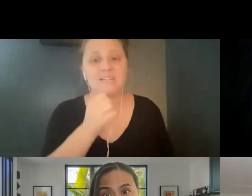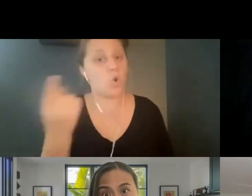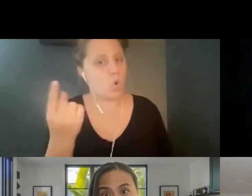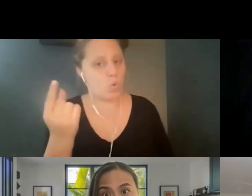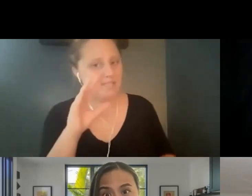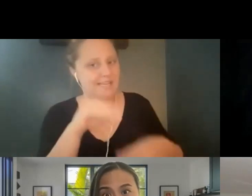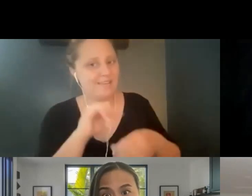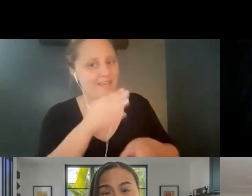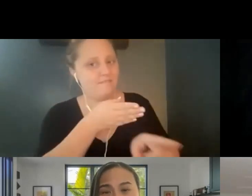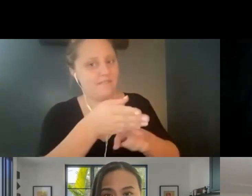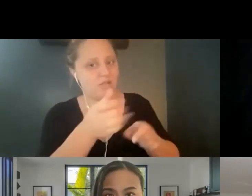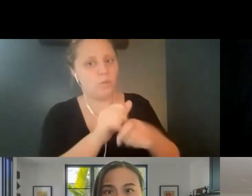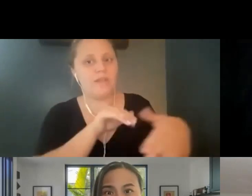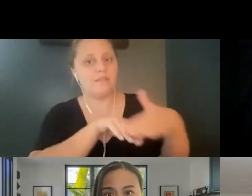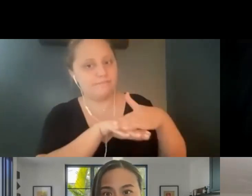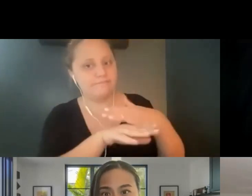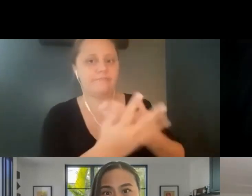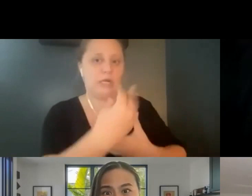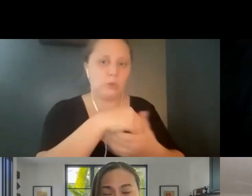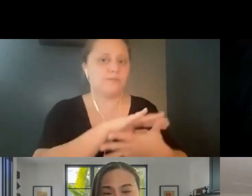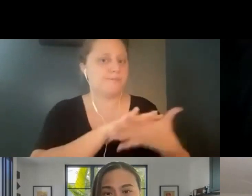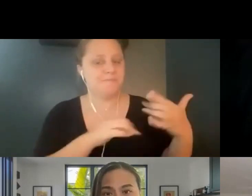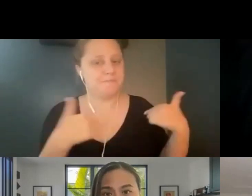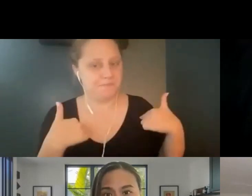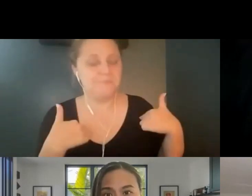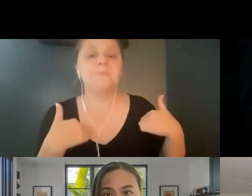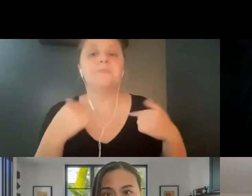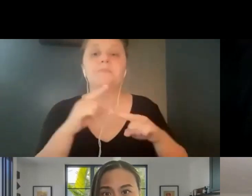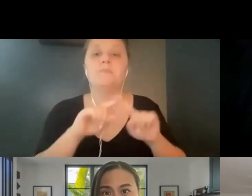accessibility and inclusion, but as a caregiver for my elderly father